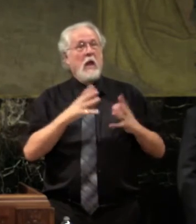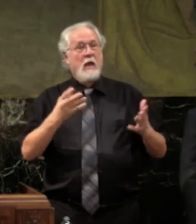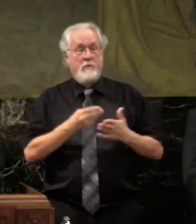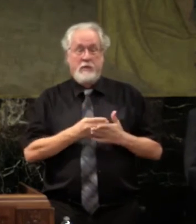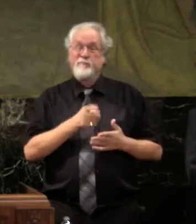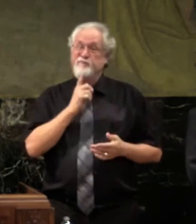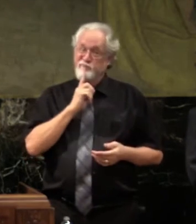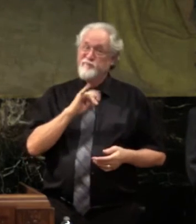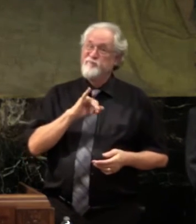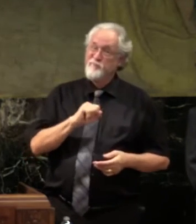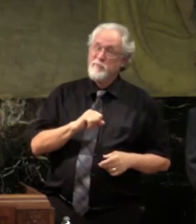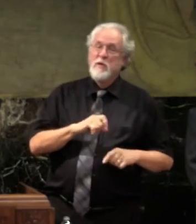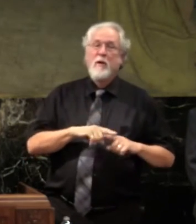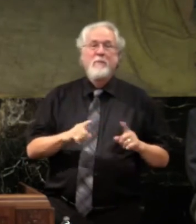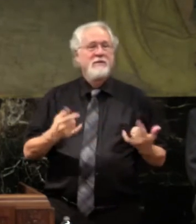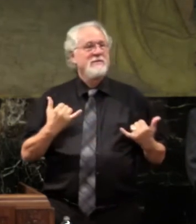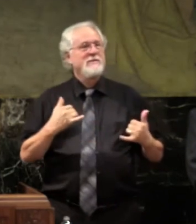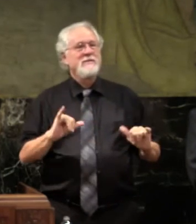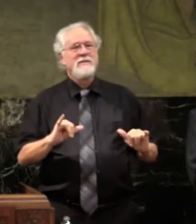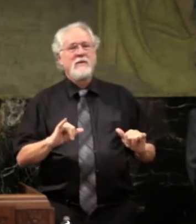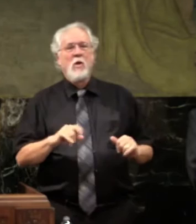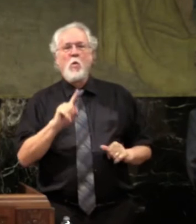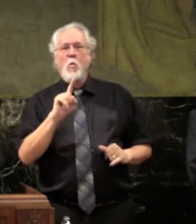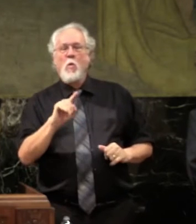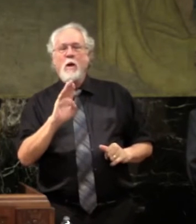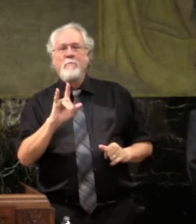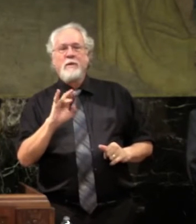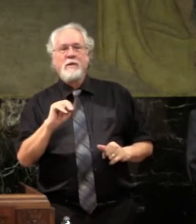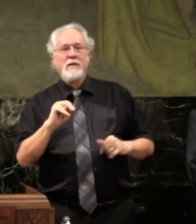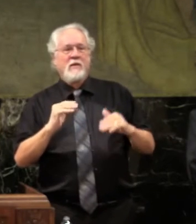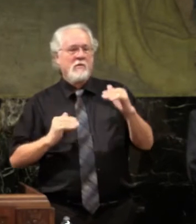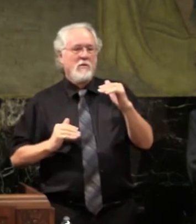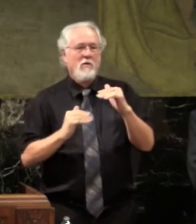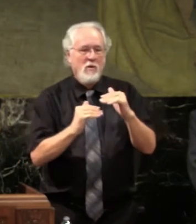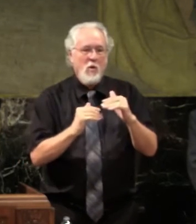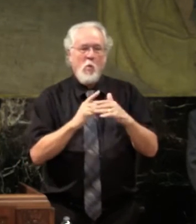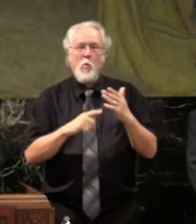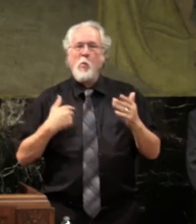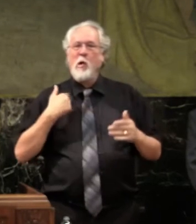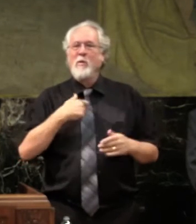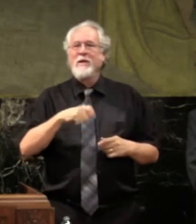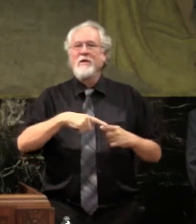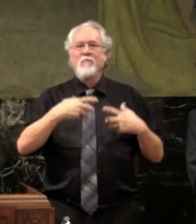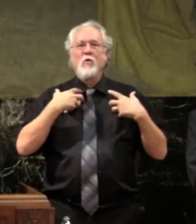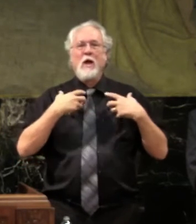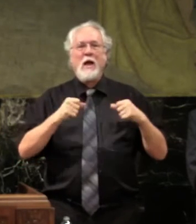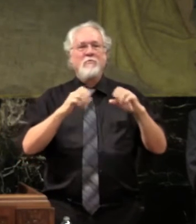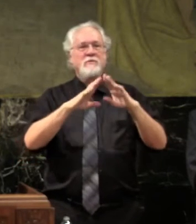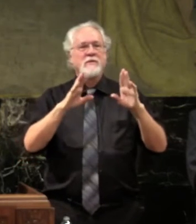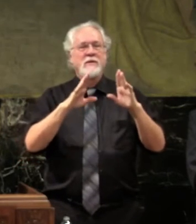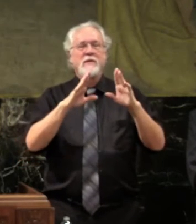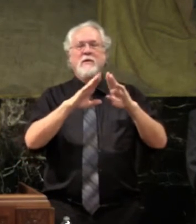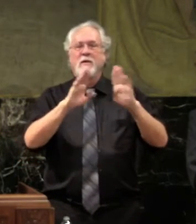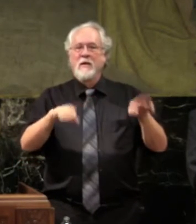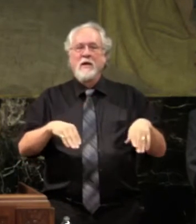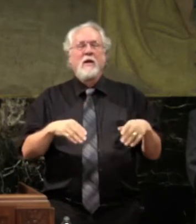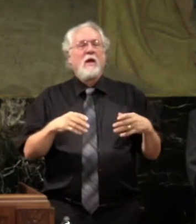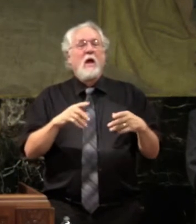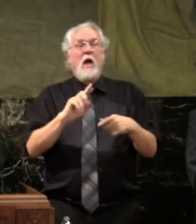of money either still 1 billion dollars what we need for housing recovery alone and we're not in a position to use the